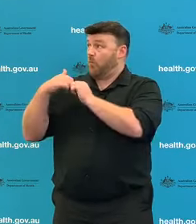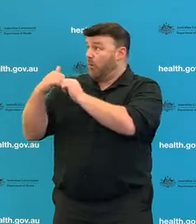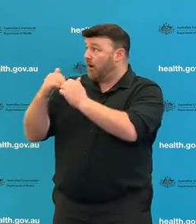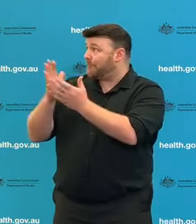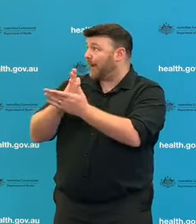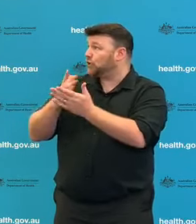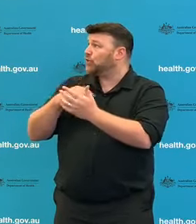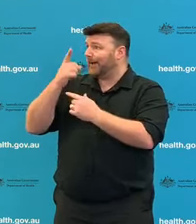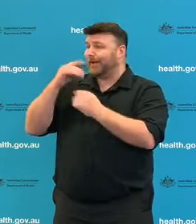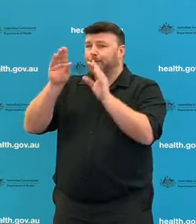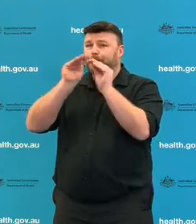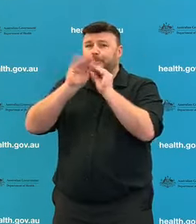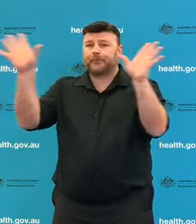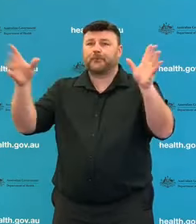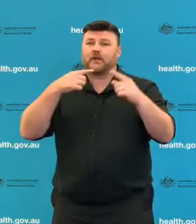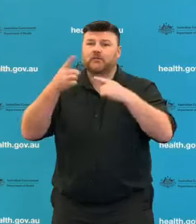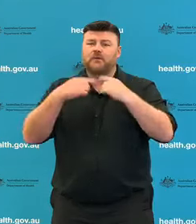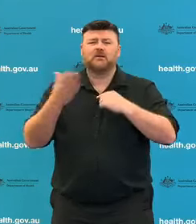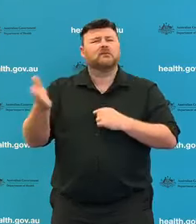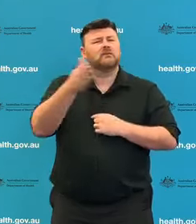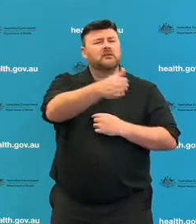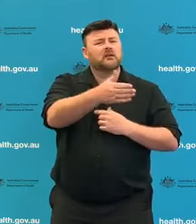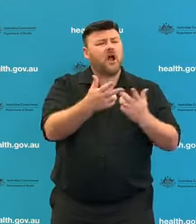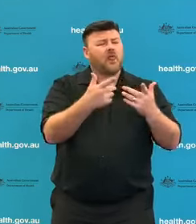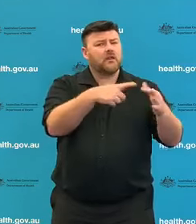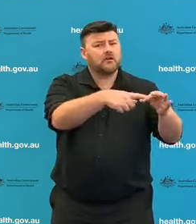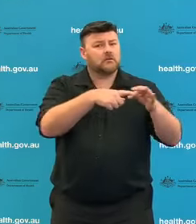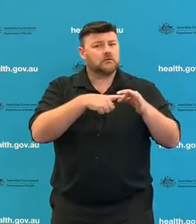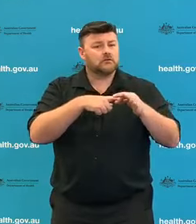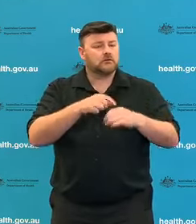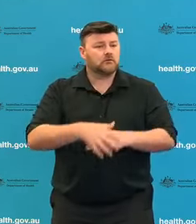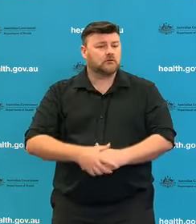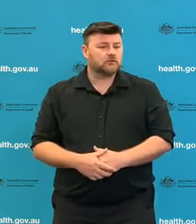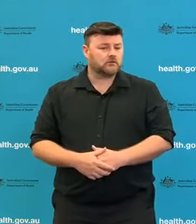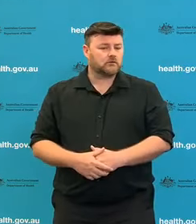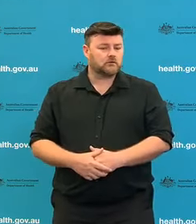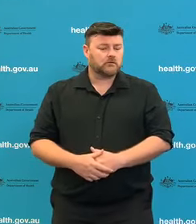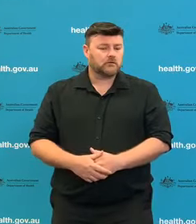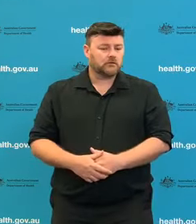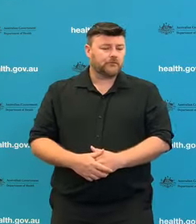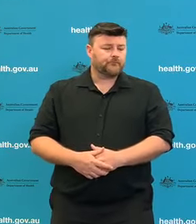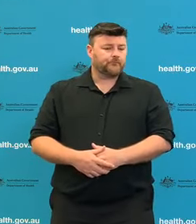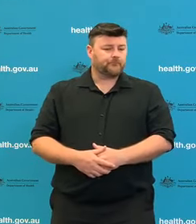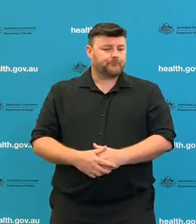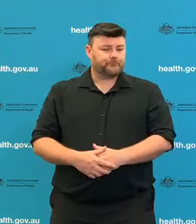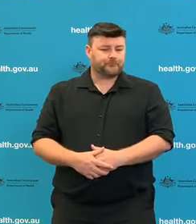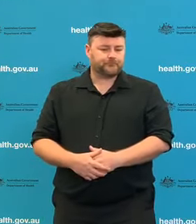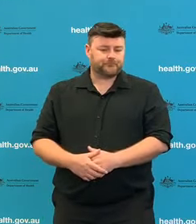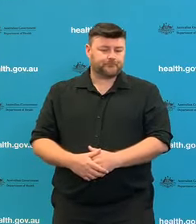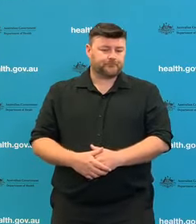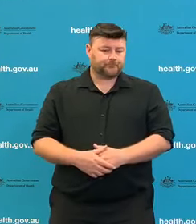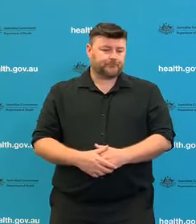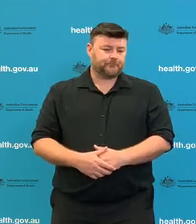Tamsin you've got a question for me? Reporter: Hi, yes. Thanks for taking my call. I have 2